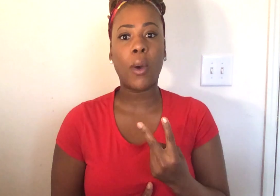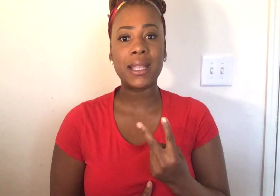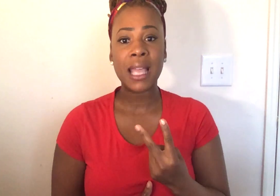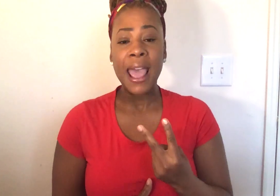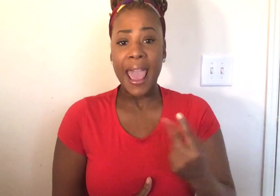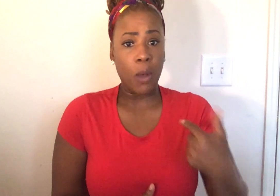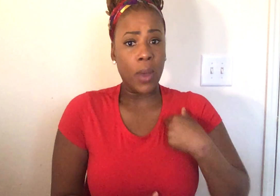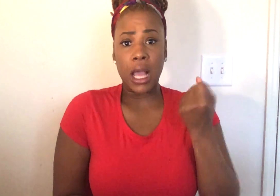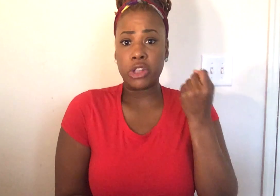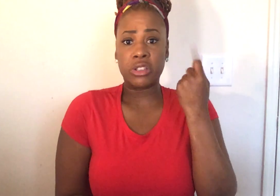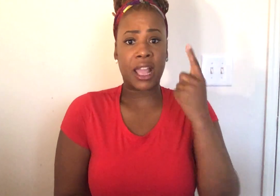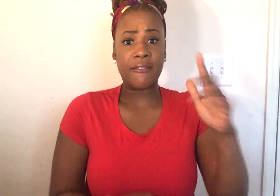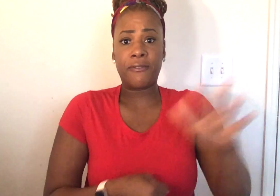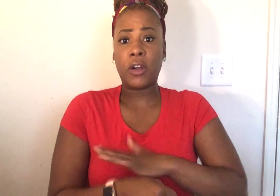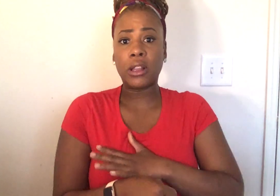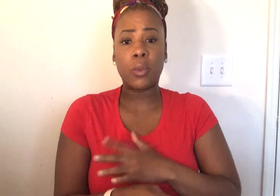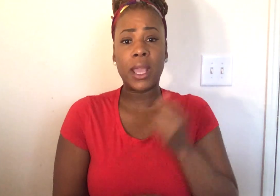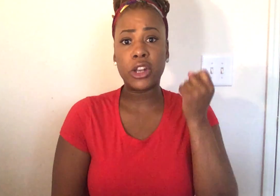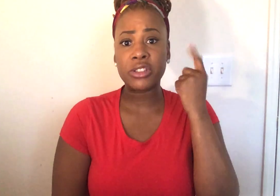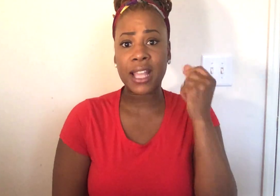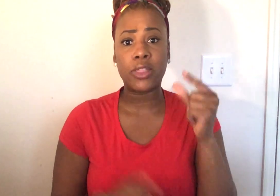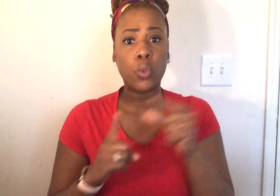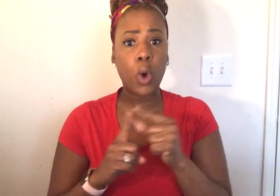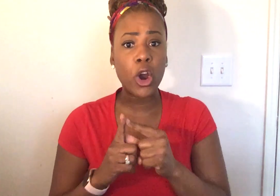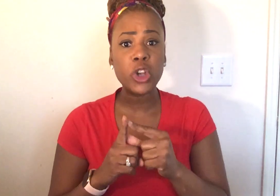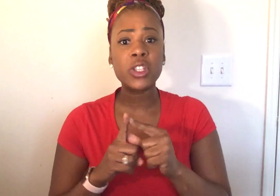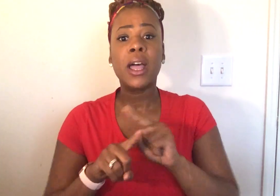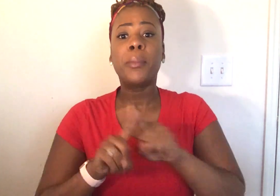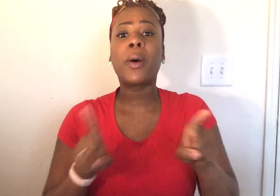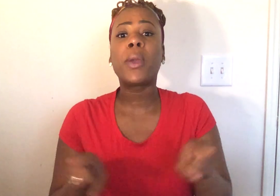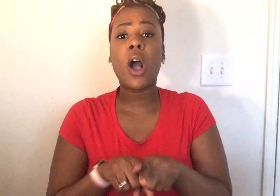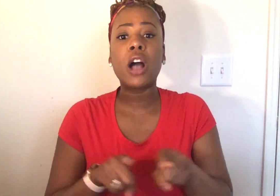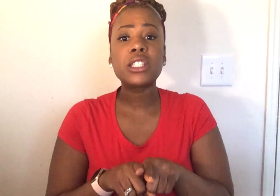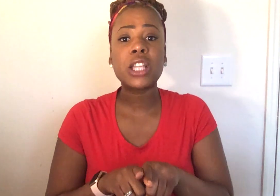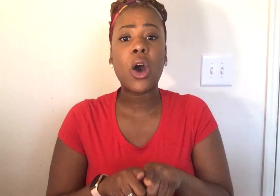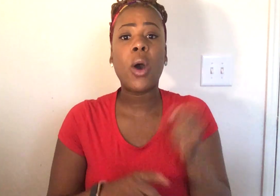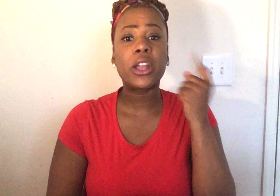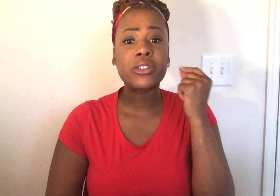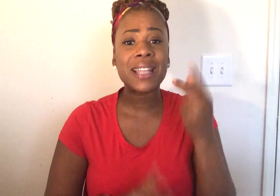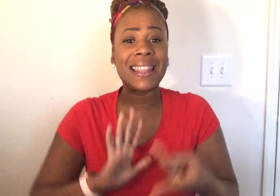and we understand slowly we understand the words but we also understand the